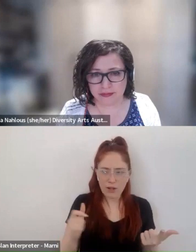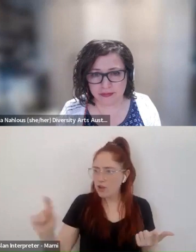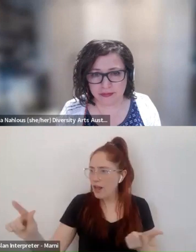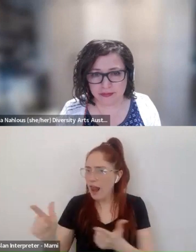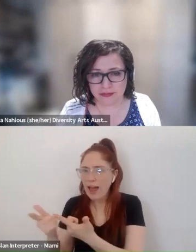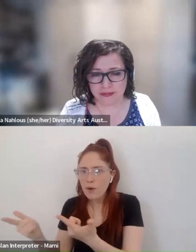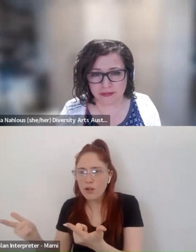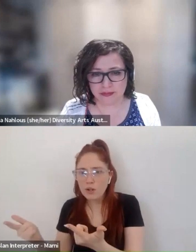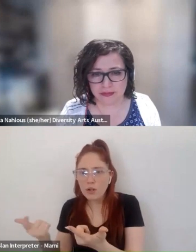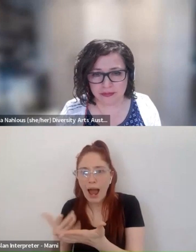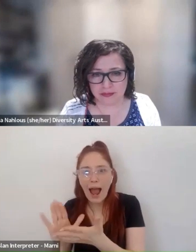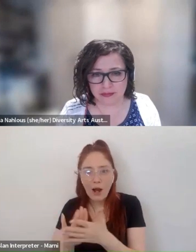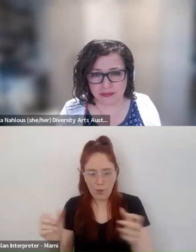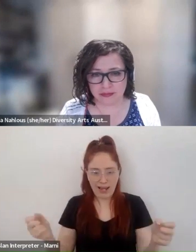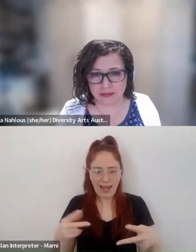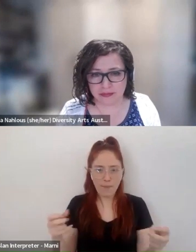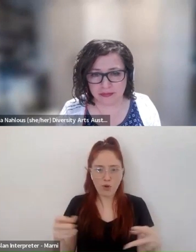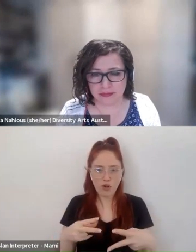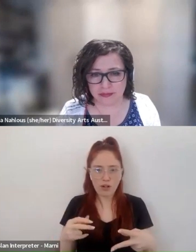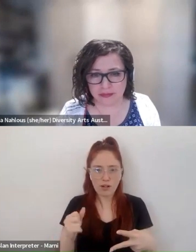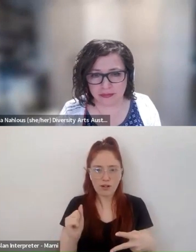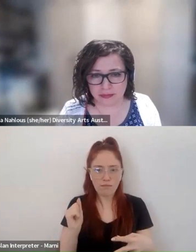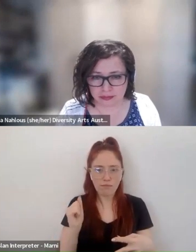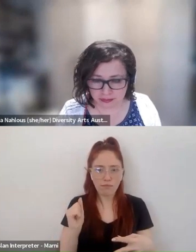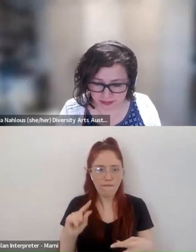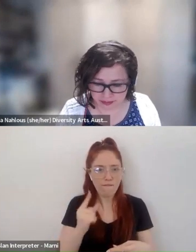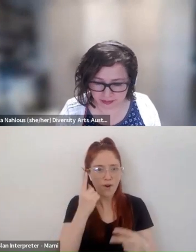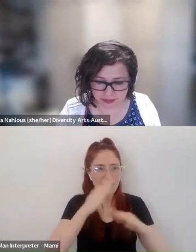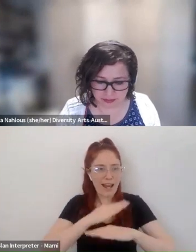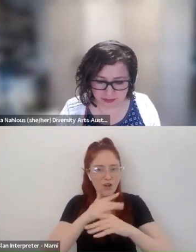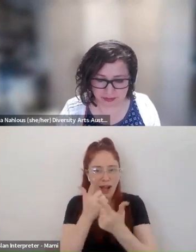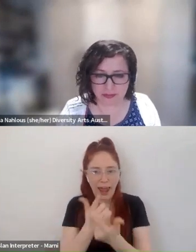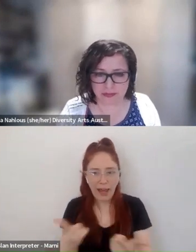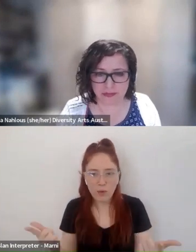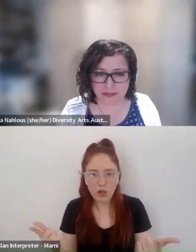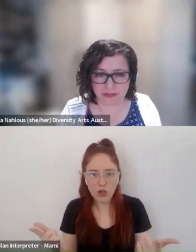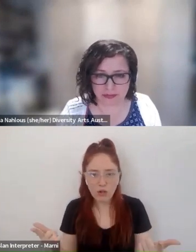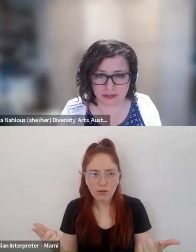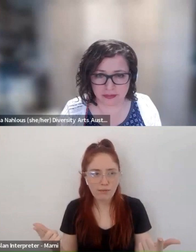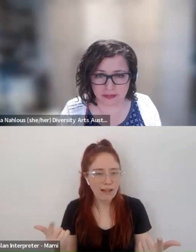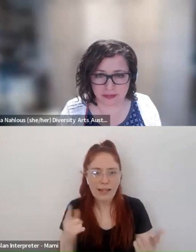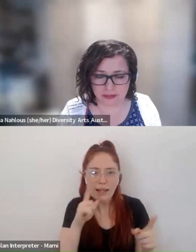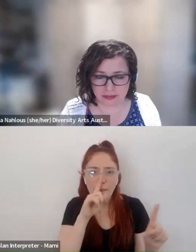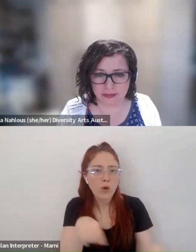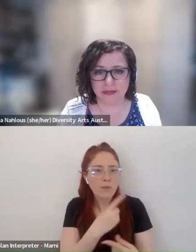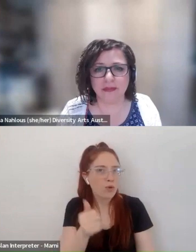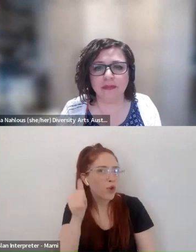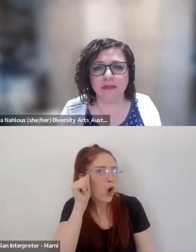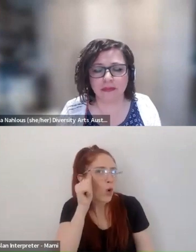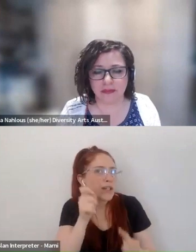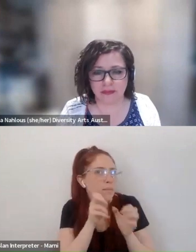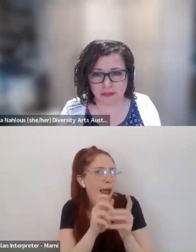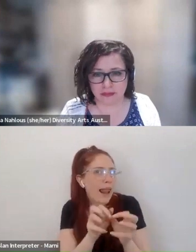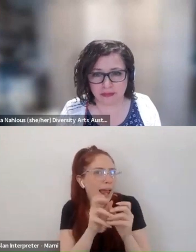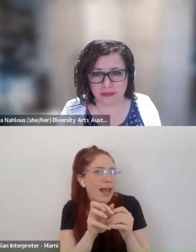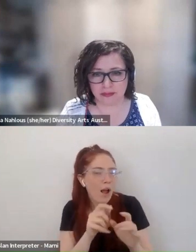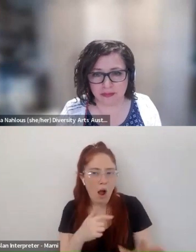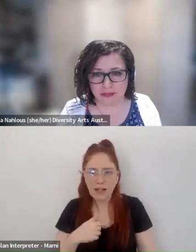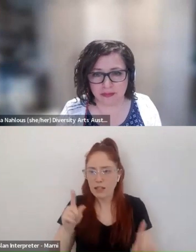When we don't have, you know, fluent, non Indigenous speakers of length? Like, in my mind, I was going, Oh, my God, like how